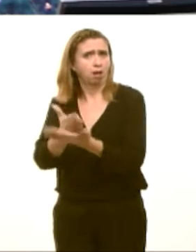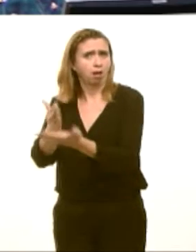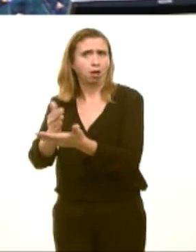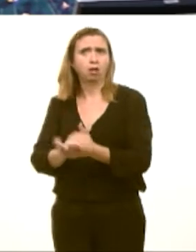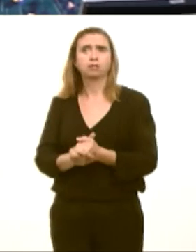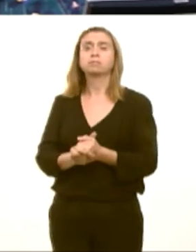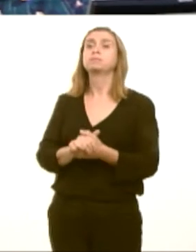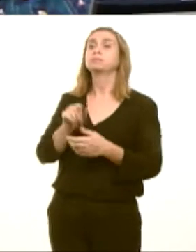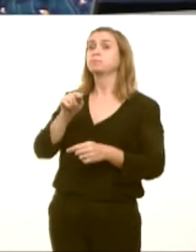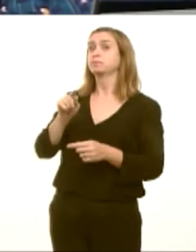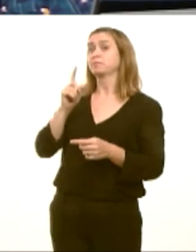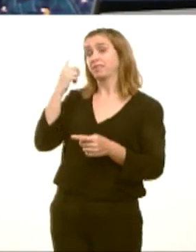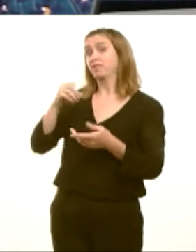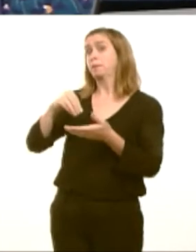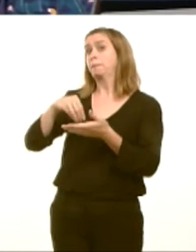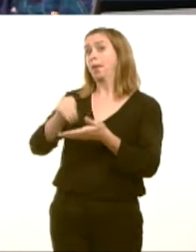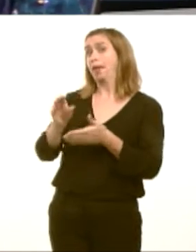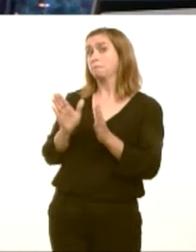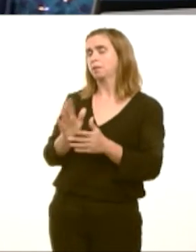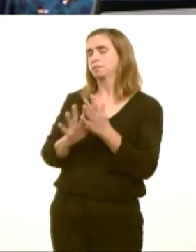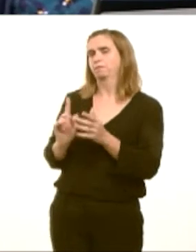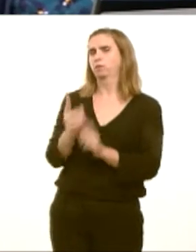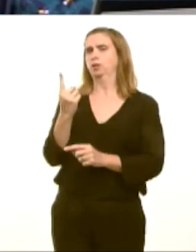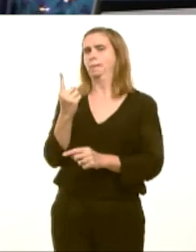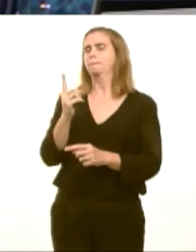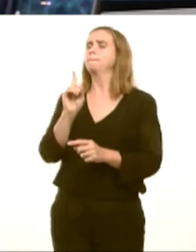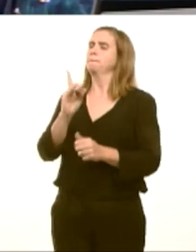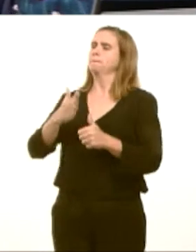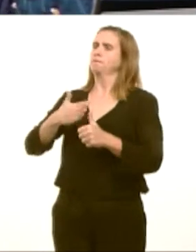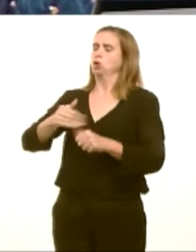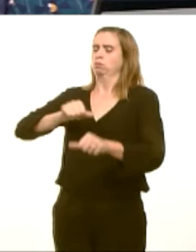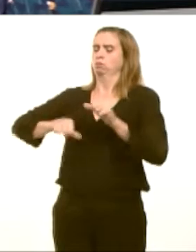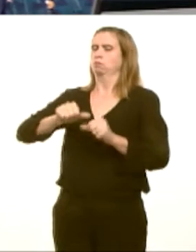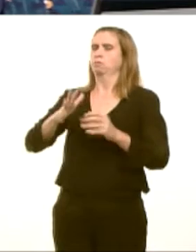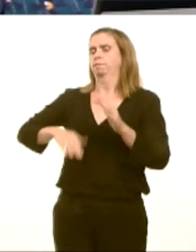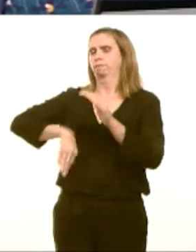time, I think itís important that a full assessment is made, before any such charges are proposed.